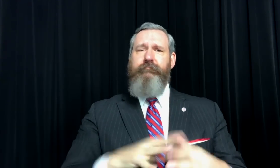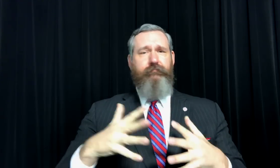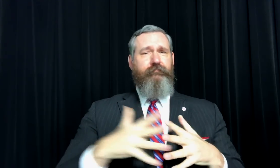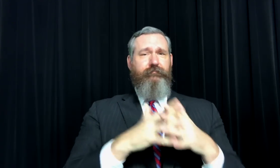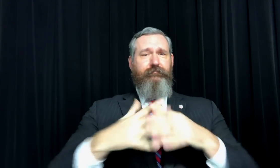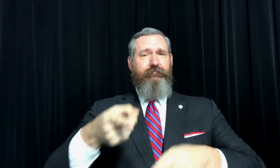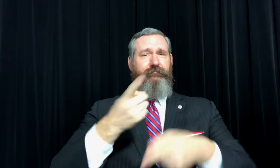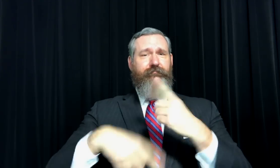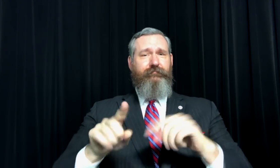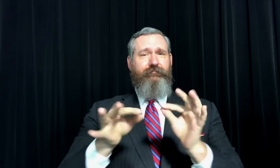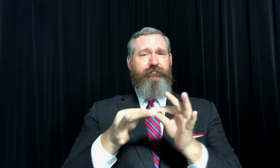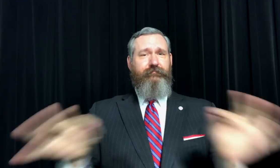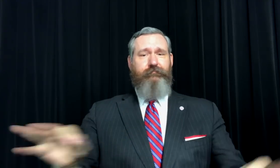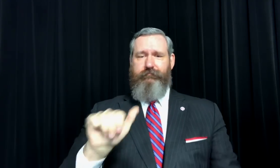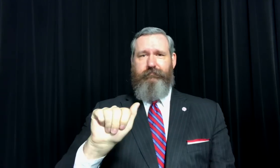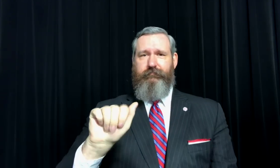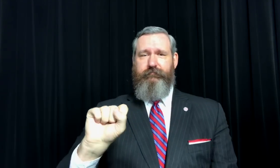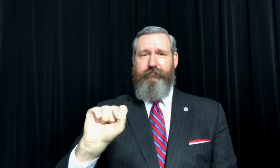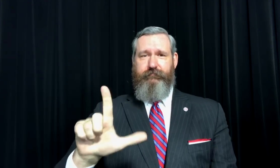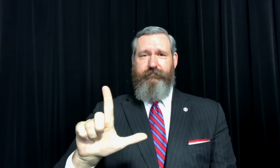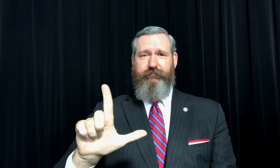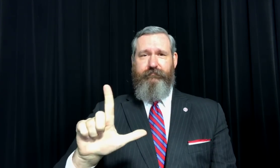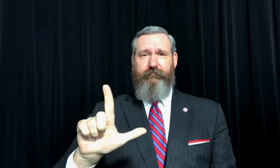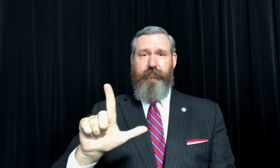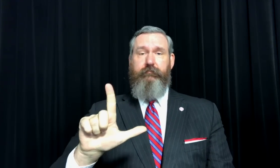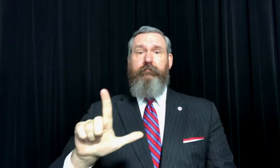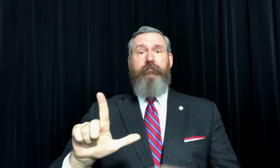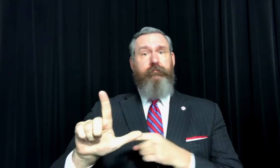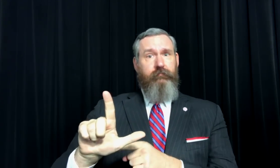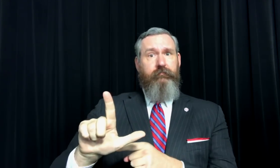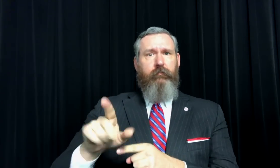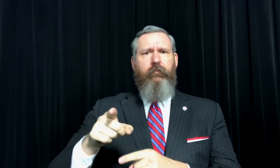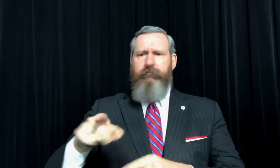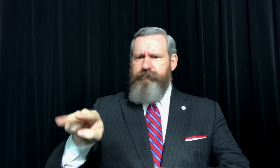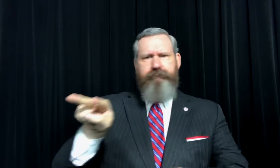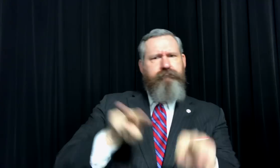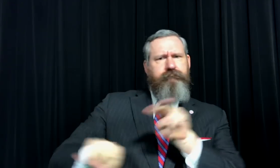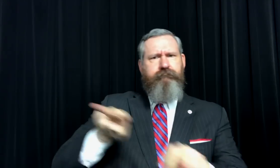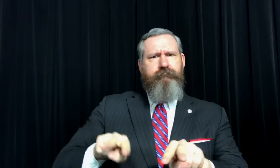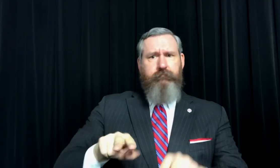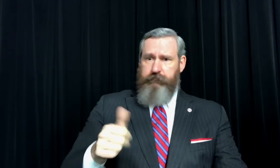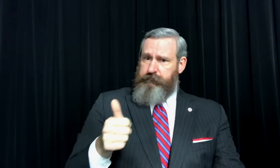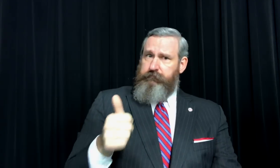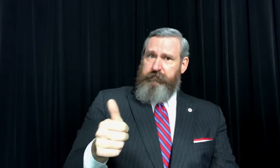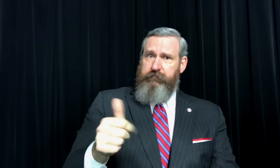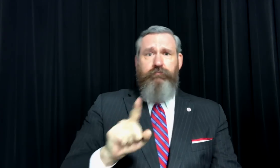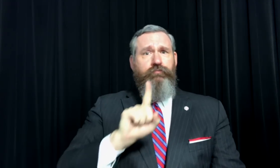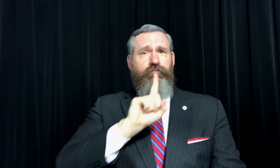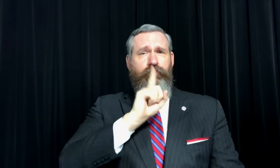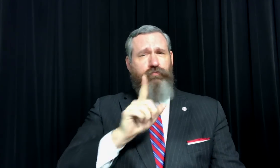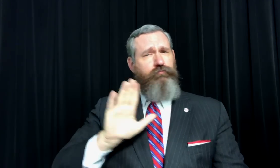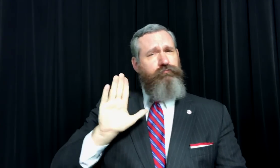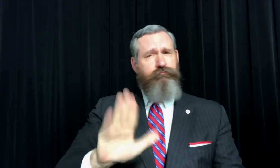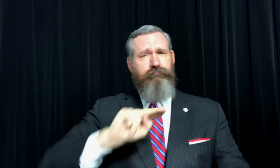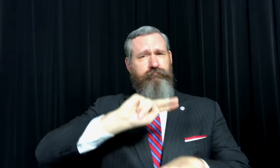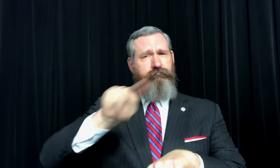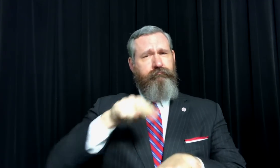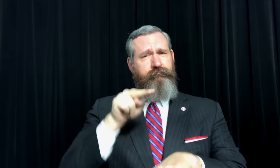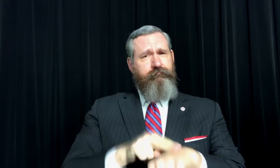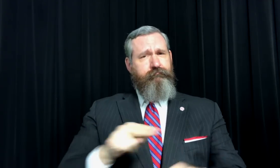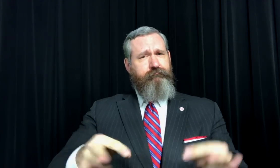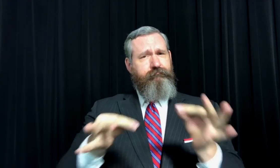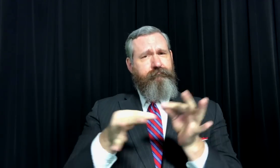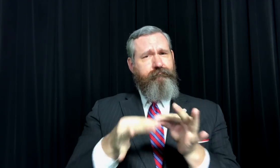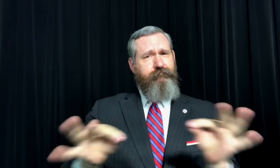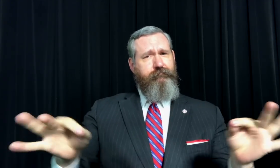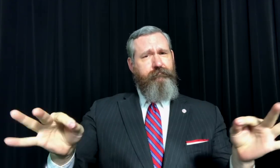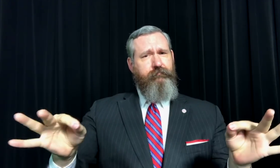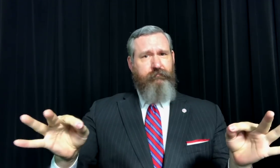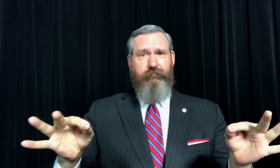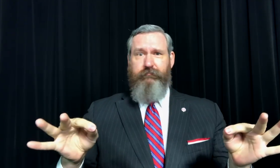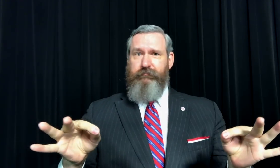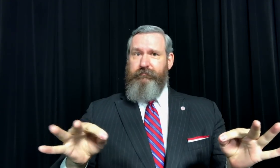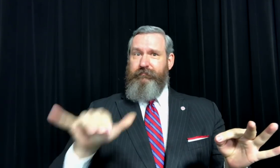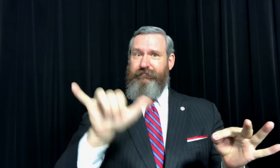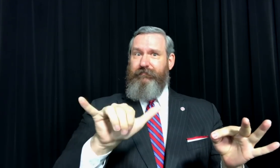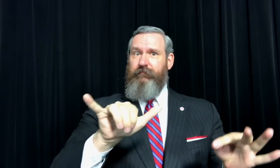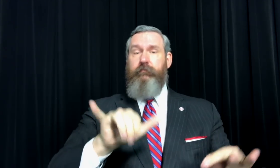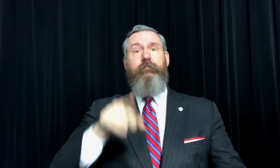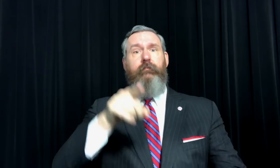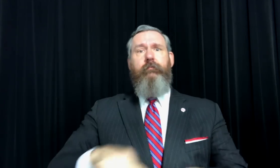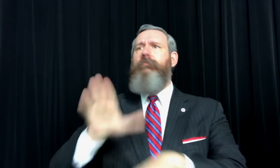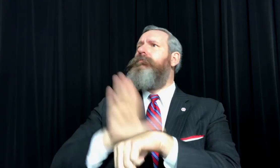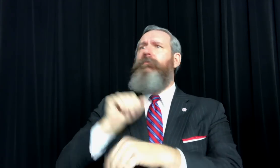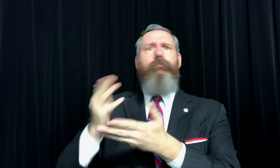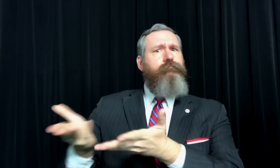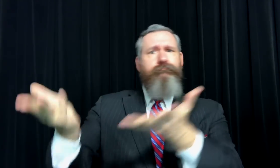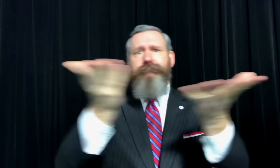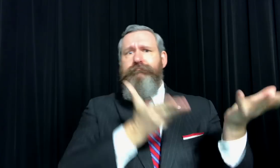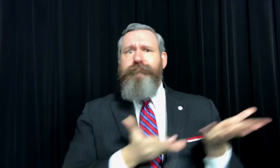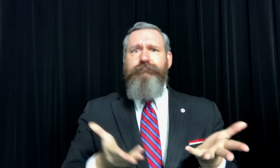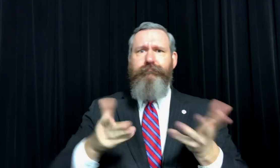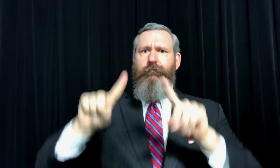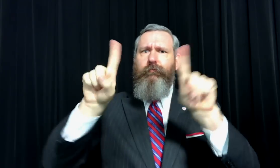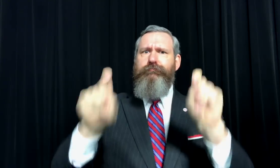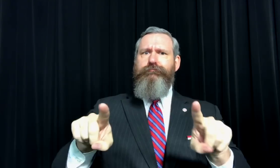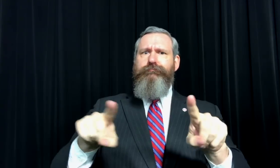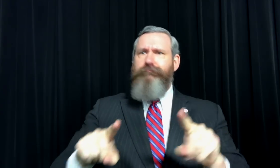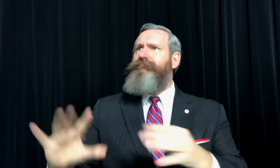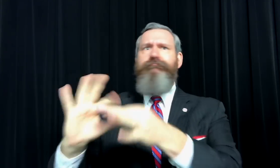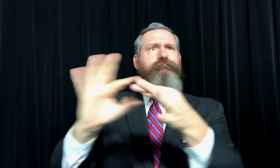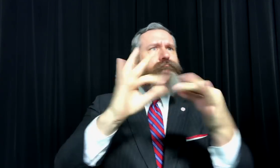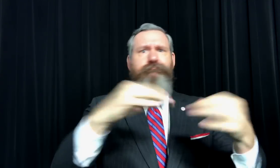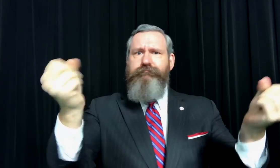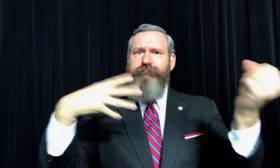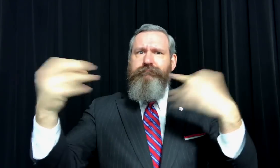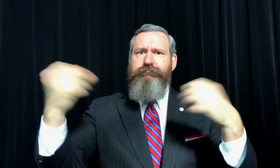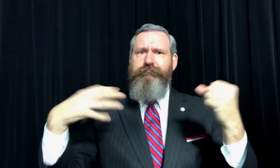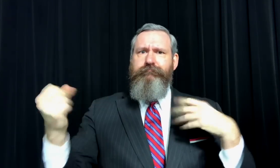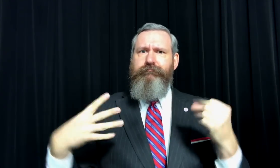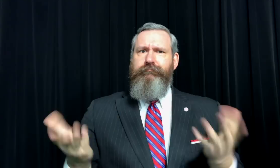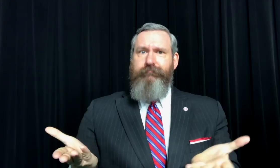to Develop a Position Statement that American Sign Language is a Distinct Natural Language.